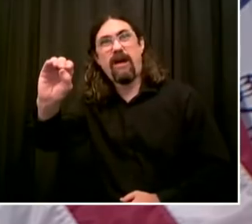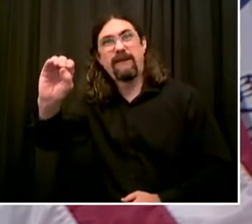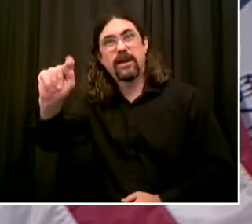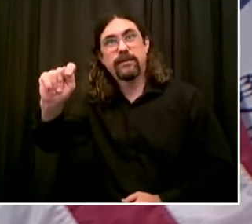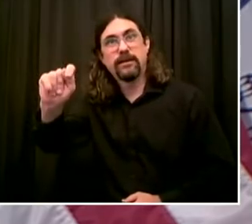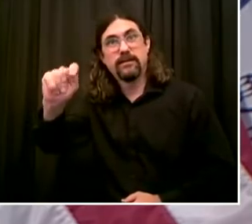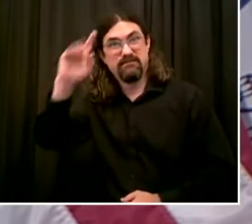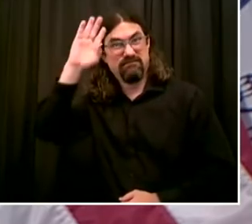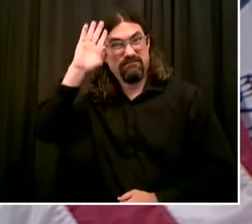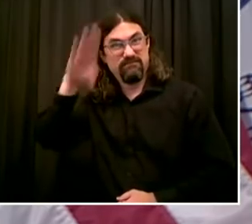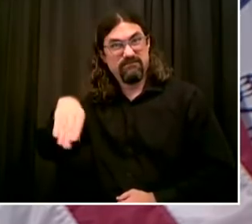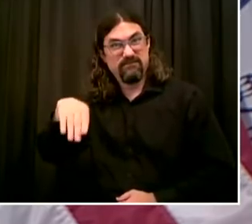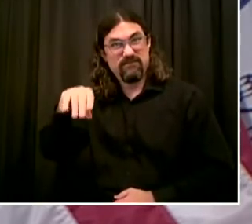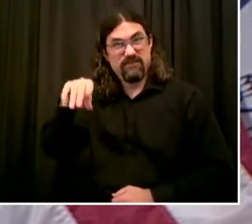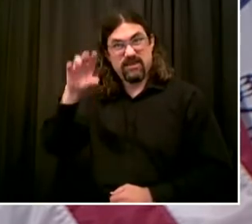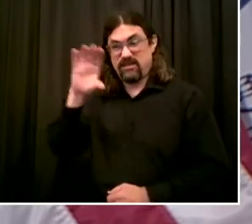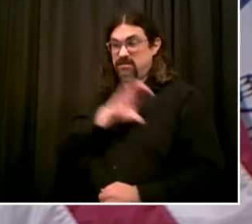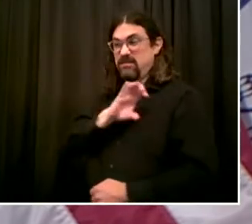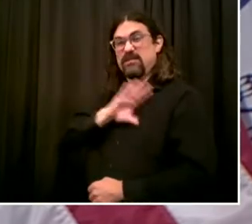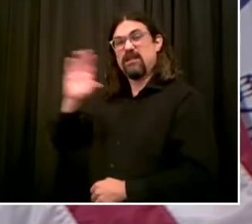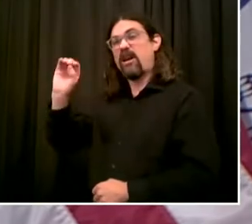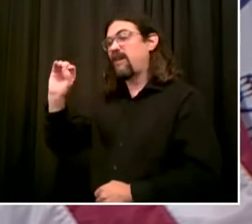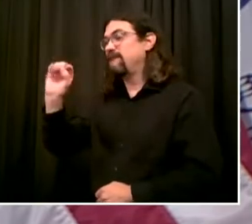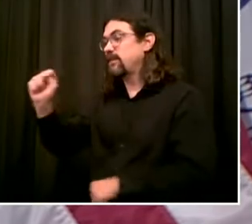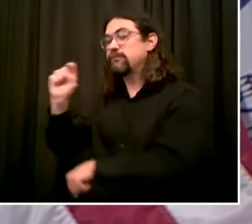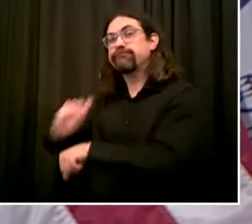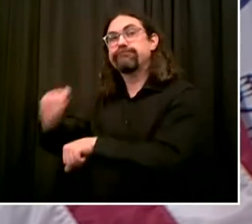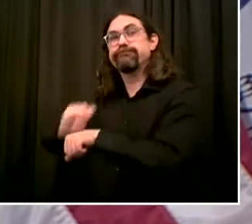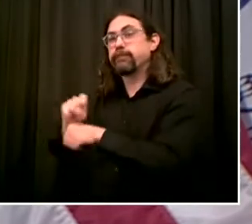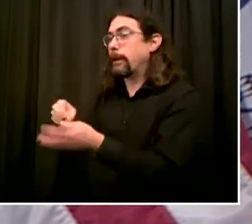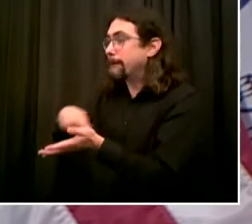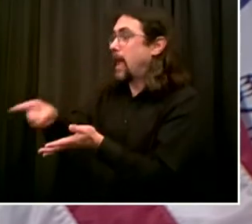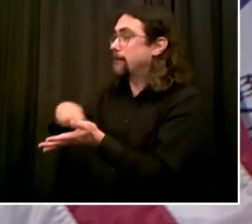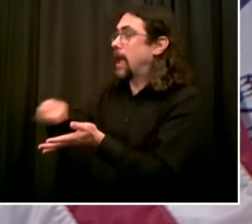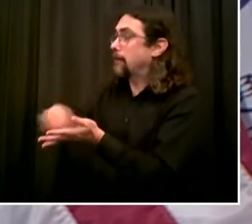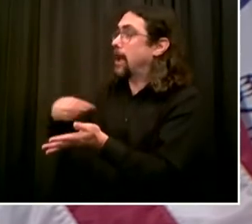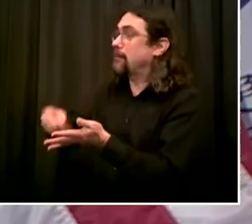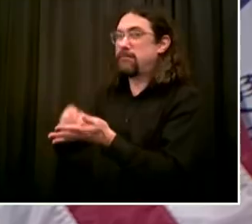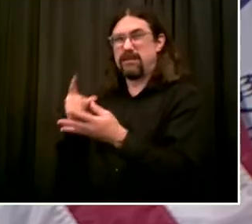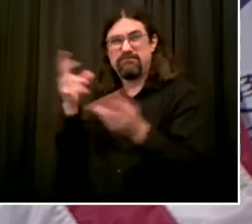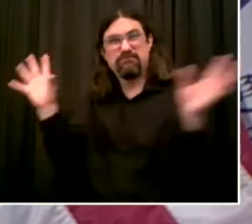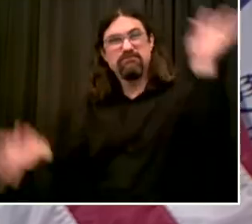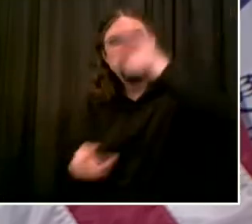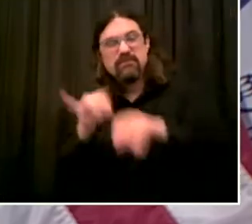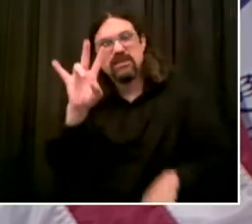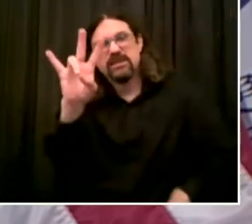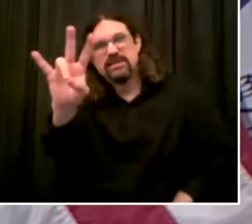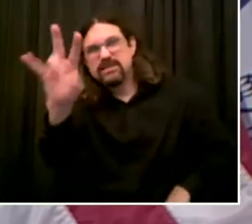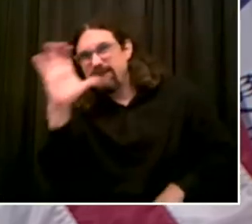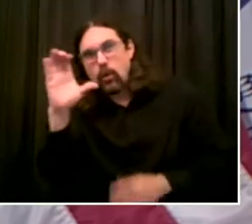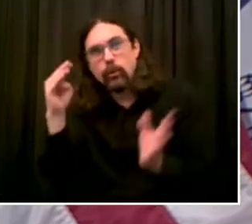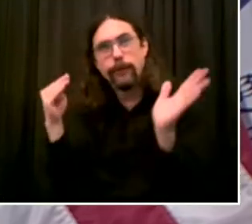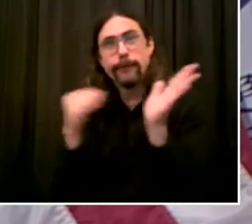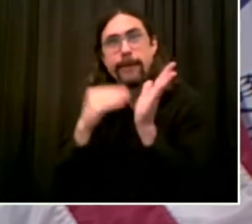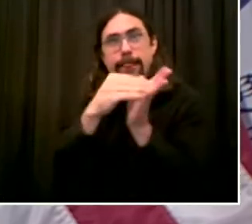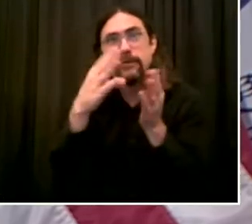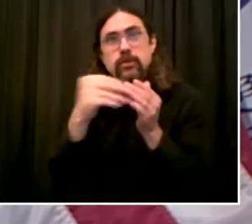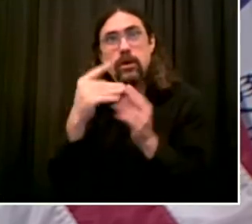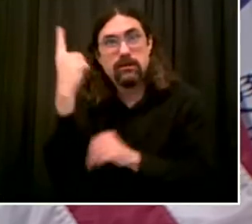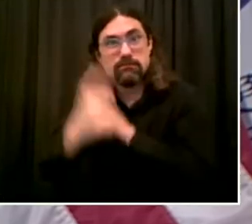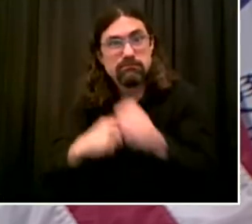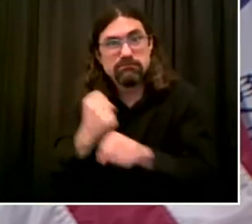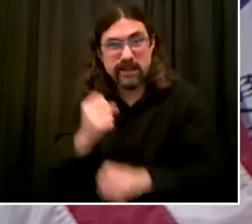YEAR AND IS THAT MORE